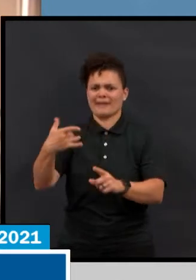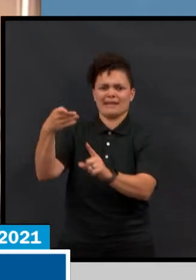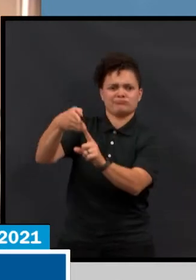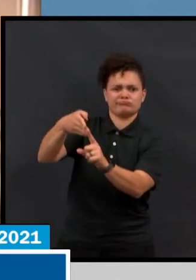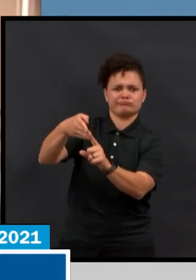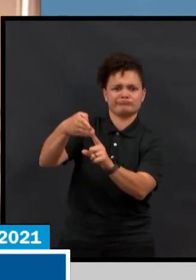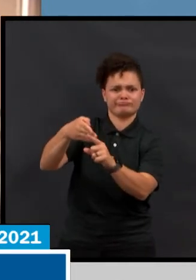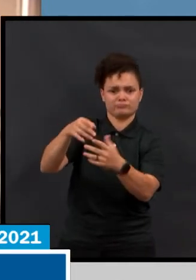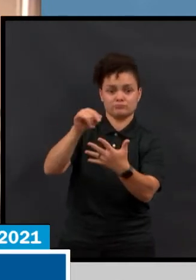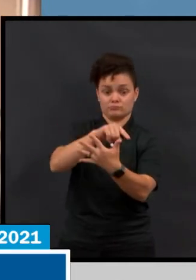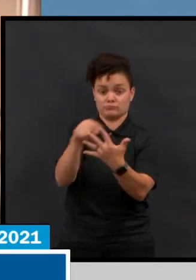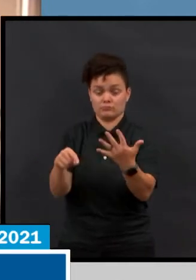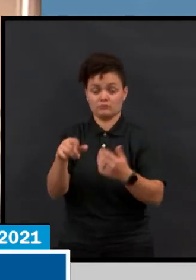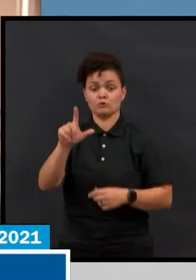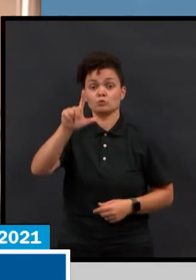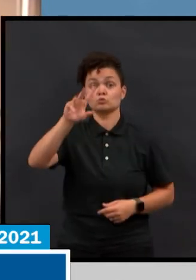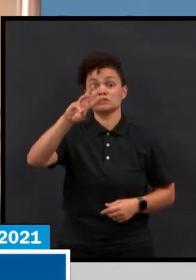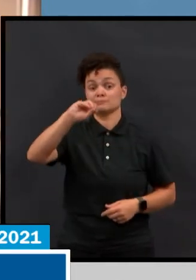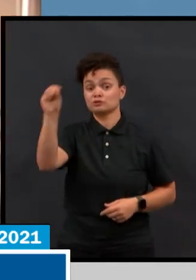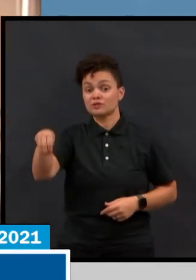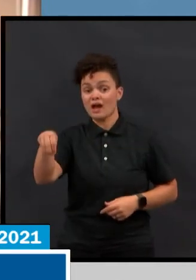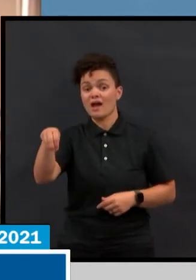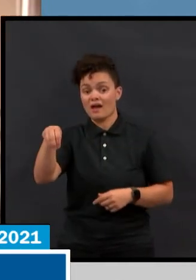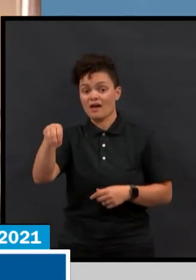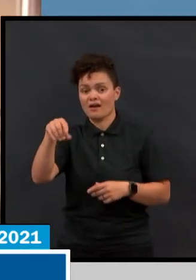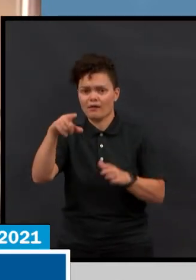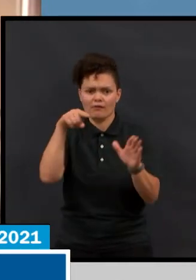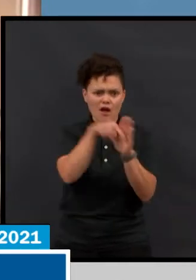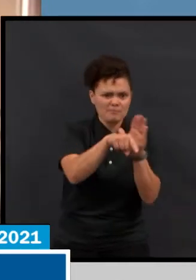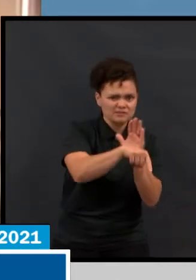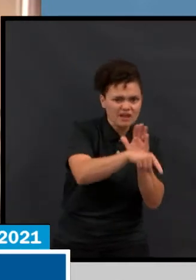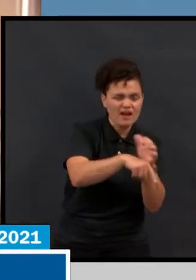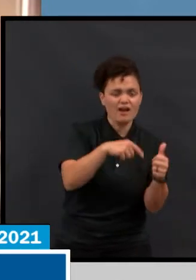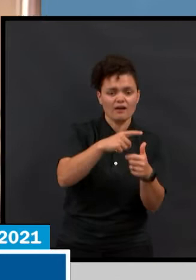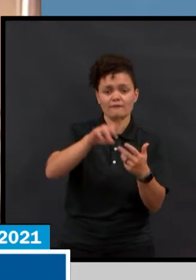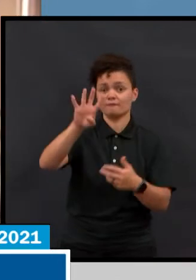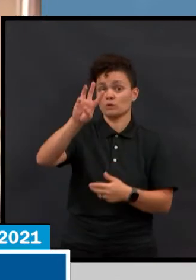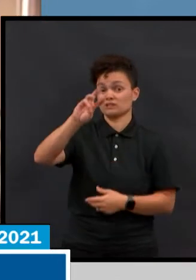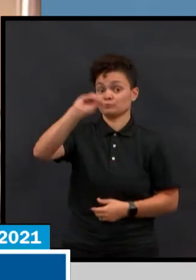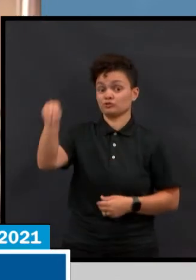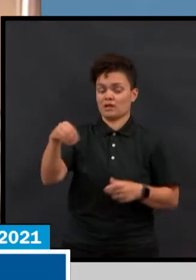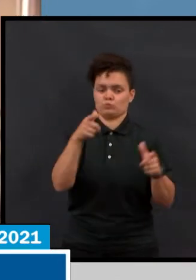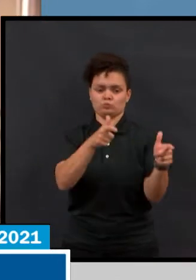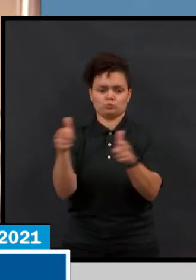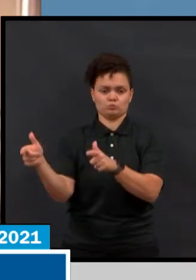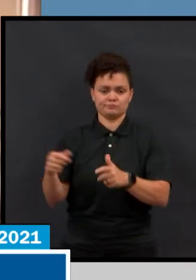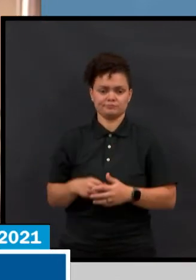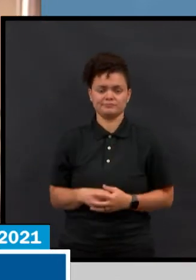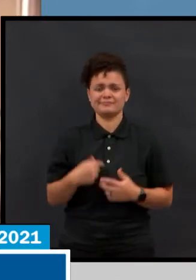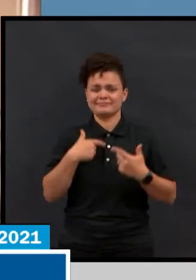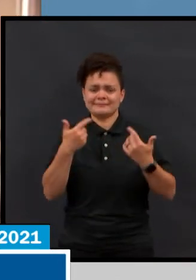and 49 of the shootings we're making some progress in many of the spots many of the hot spots and